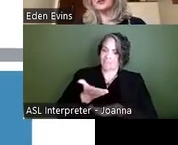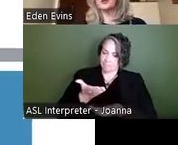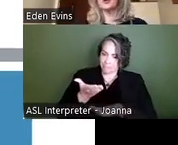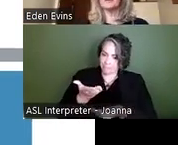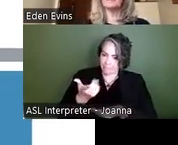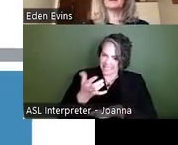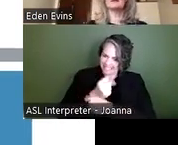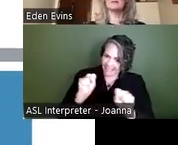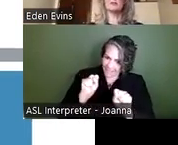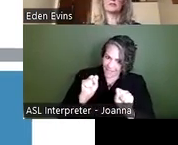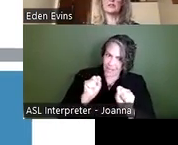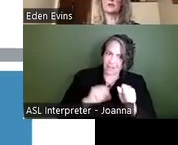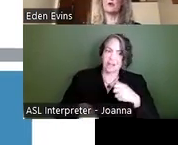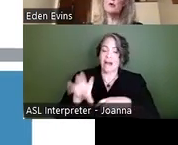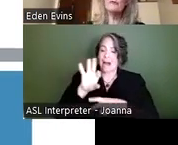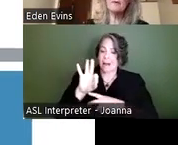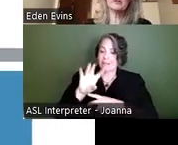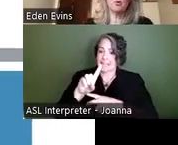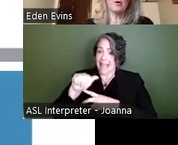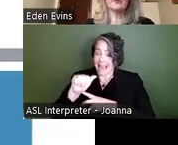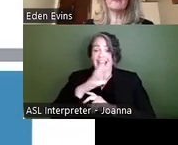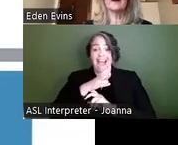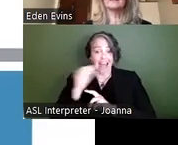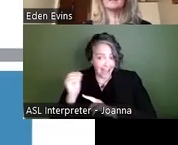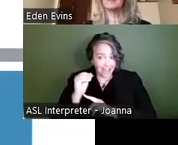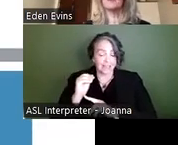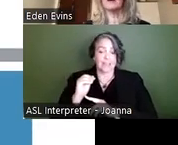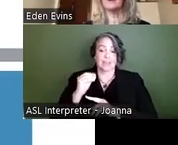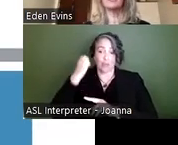the European Medicines Association removed boxed warnings for varenicline and bupropion that were